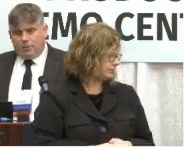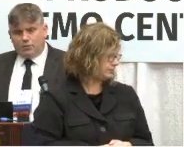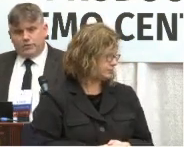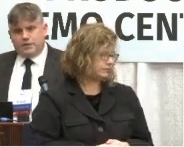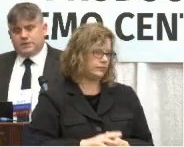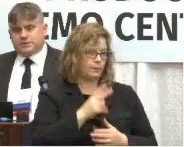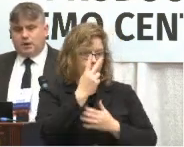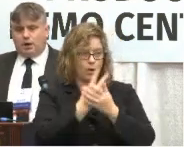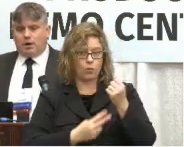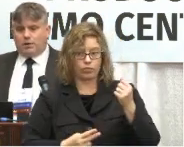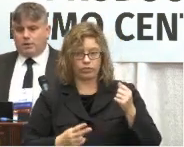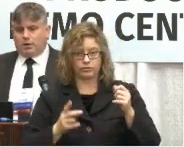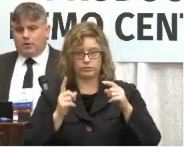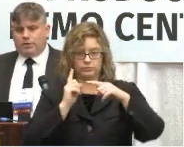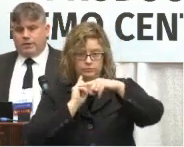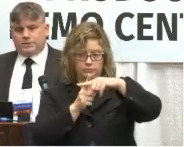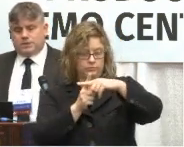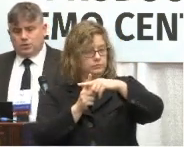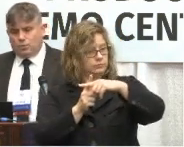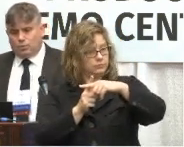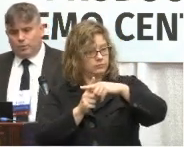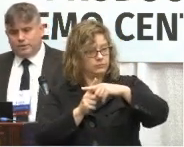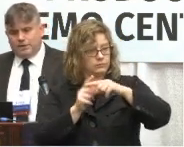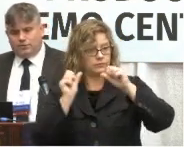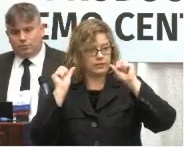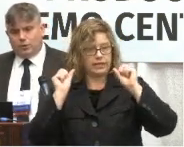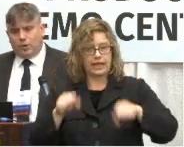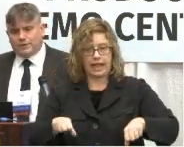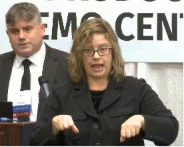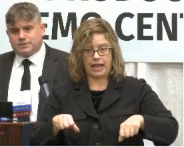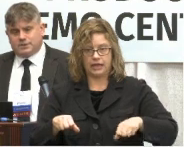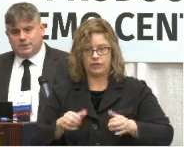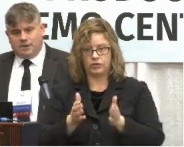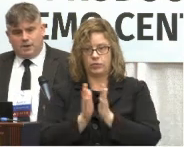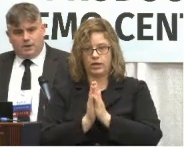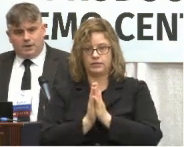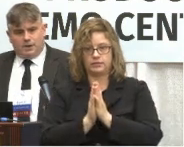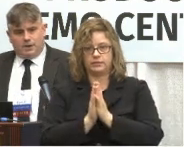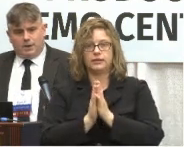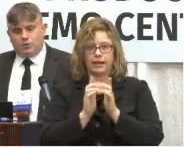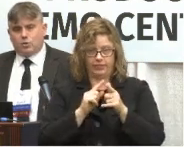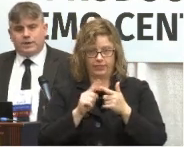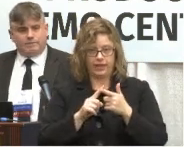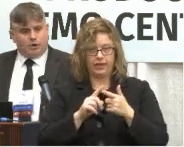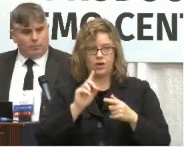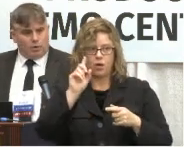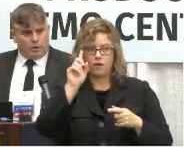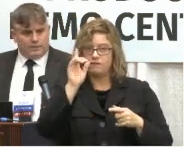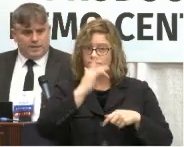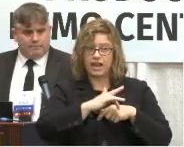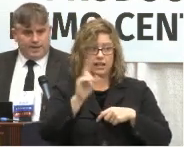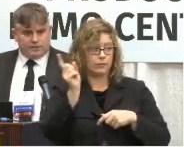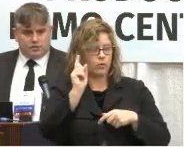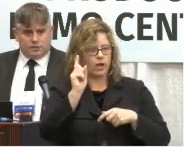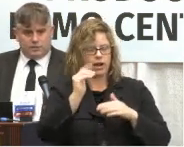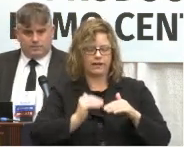Both of these are things that you would need to request and they're only available on the advance unit.